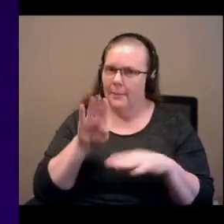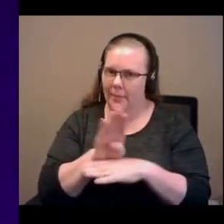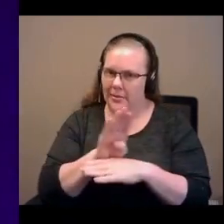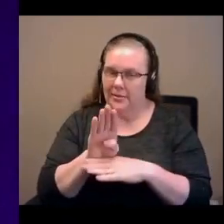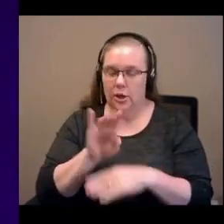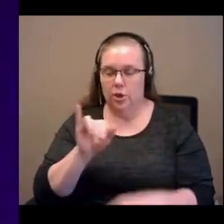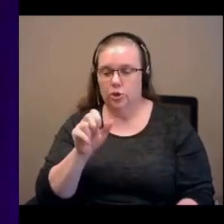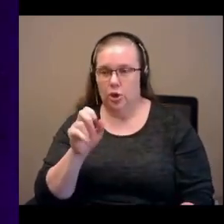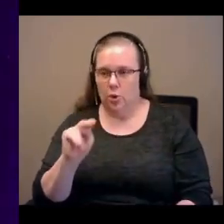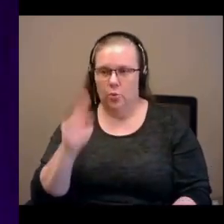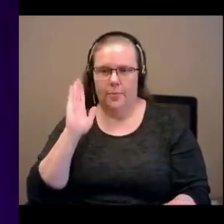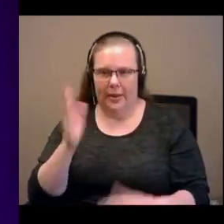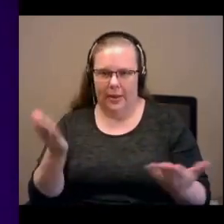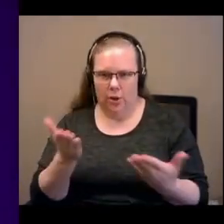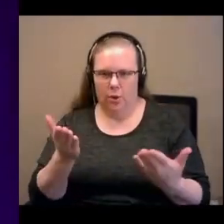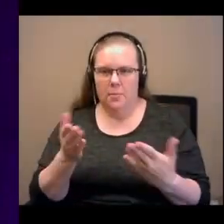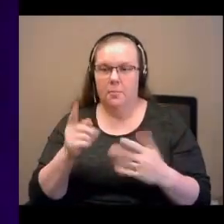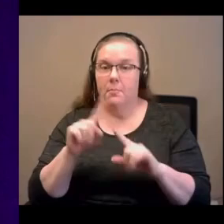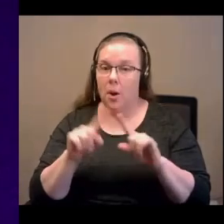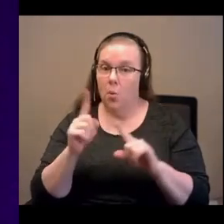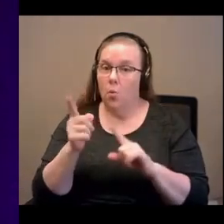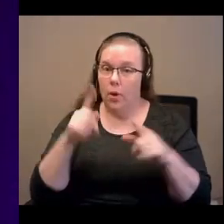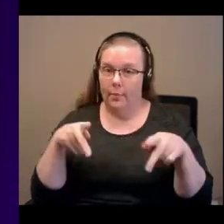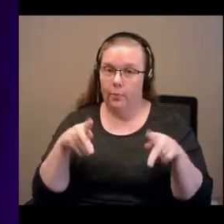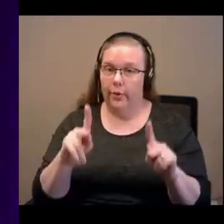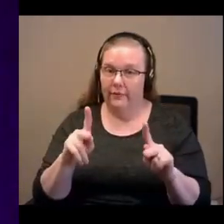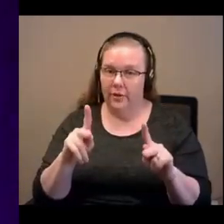I am gonna take the privilege of one last little indulgence, which is,